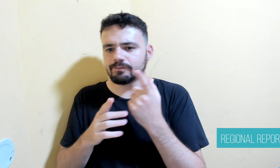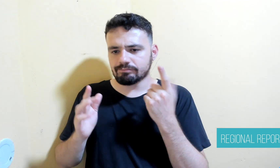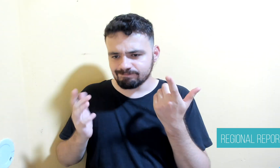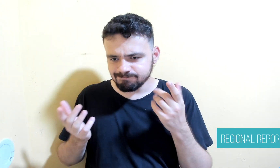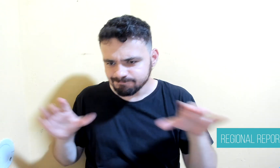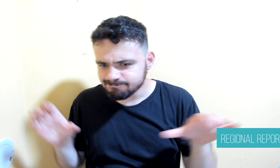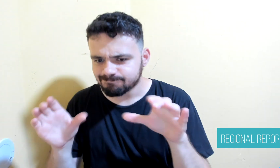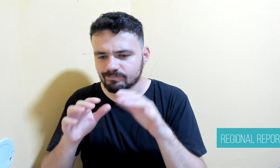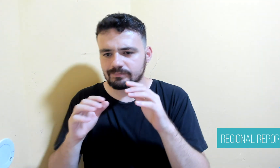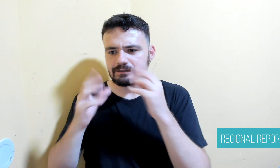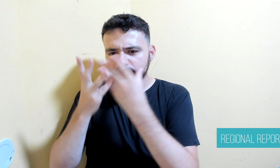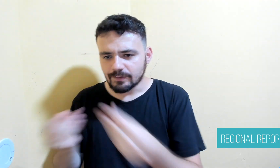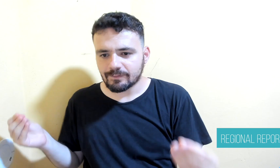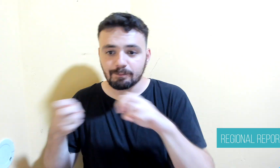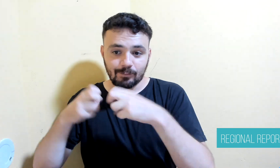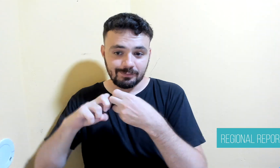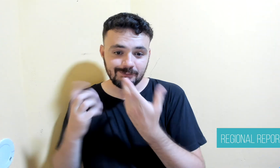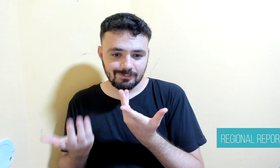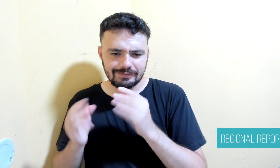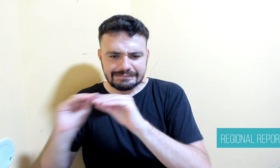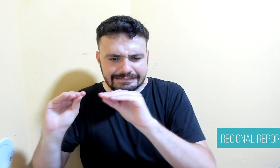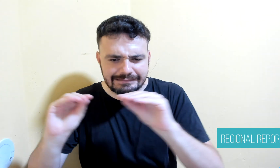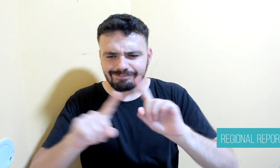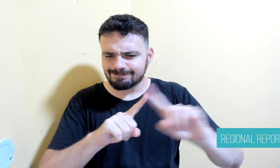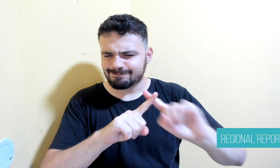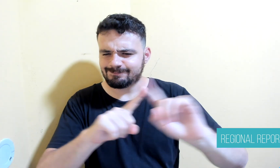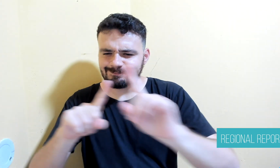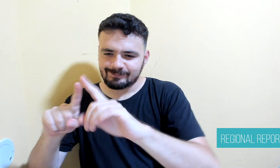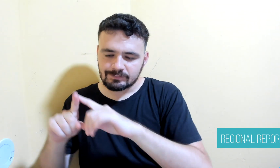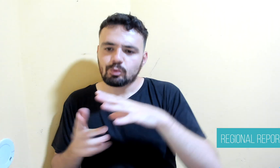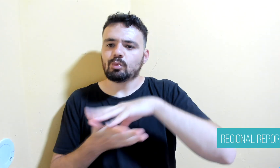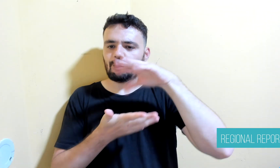During the training, the different classes of fire extinguishers,